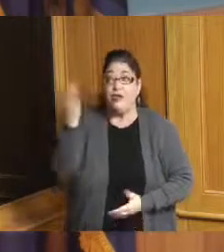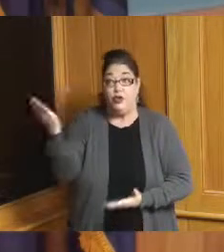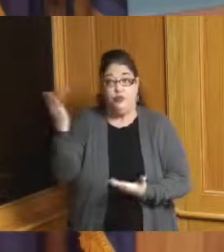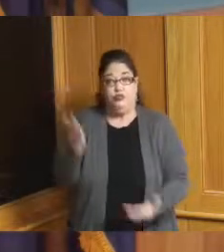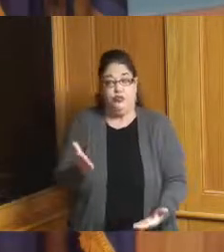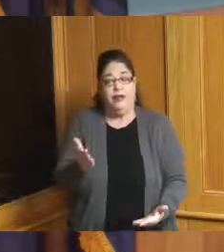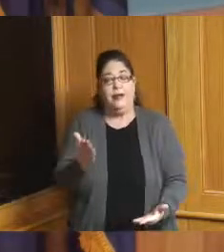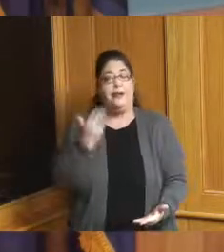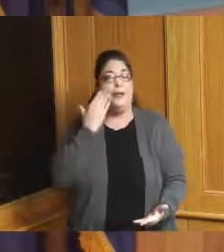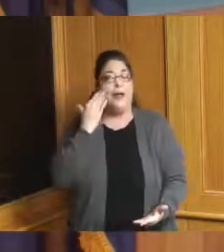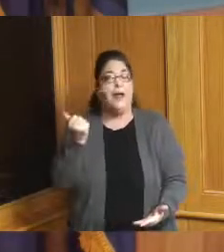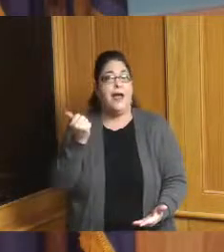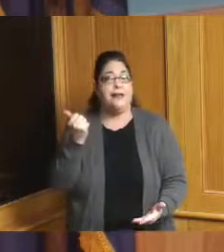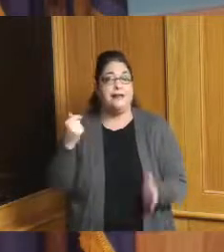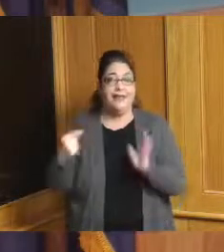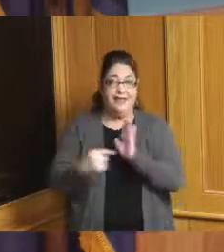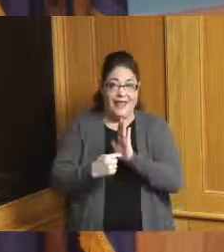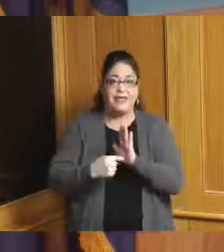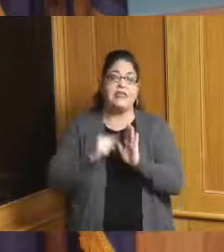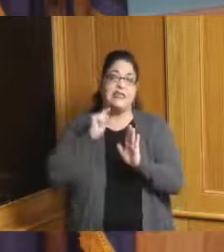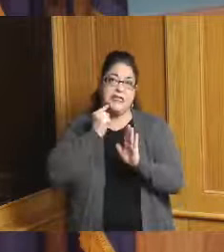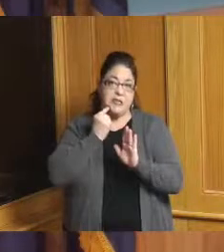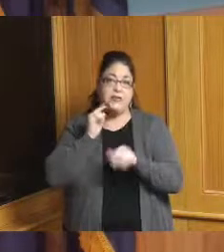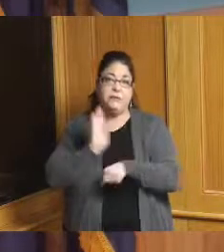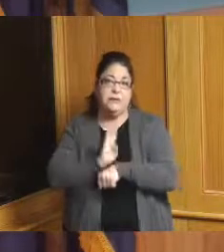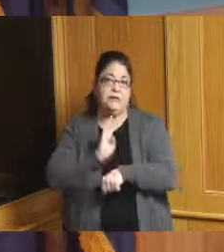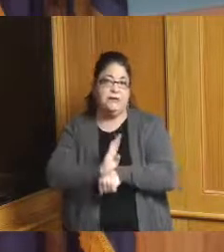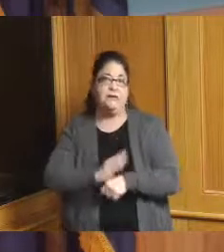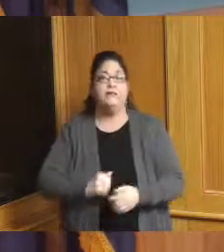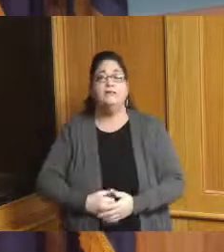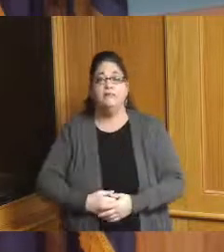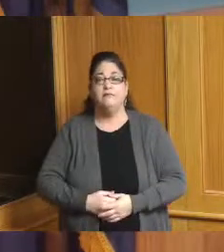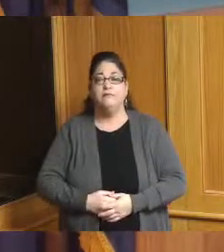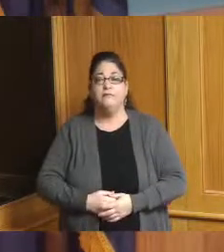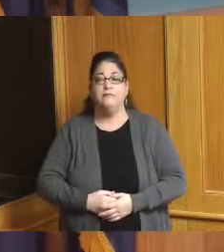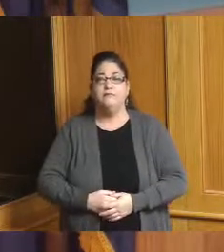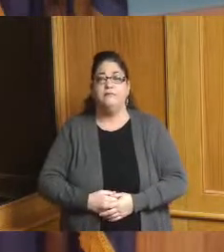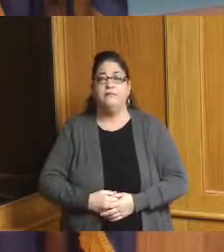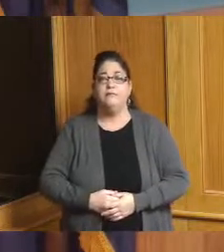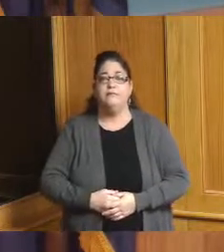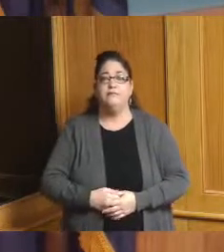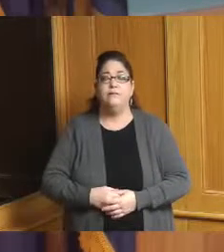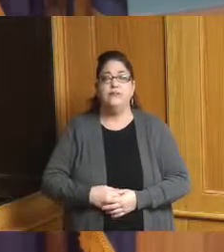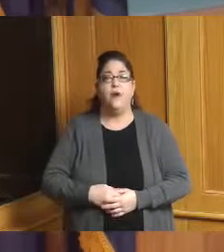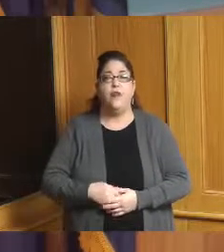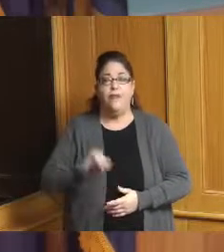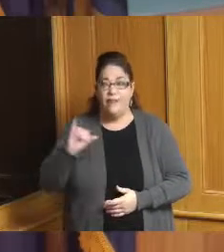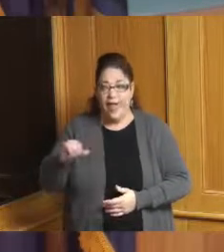because this is serious business so those are things I like to have in the minutes that I'd